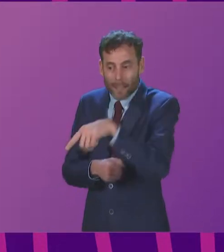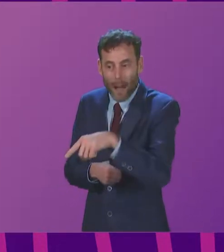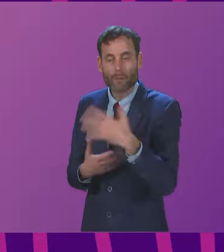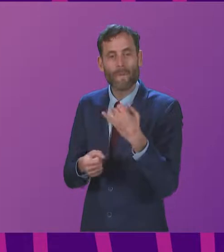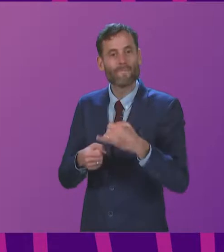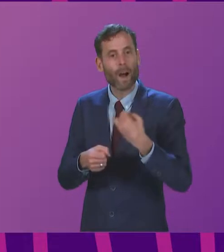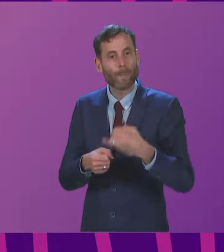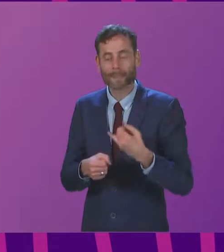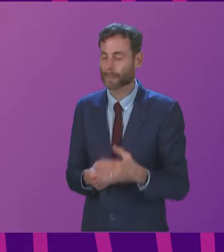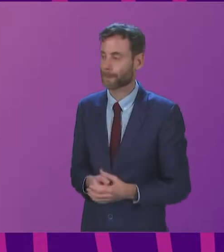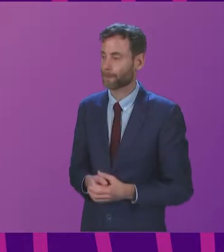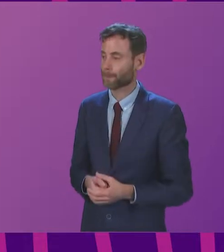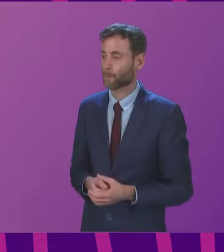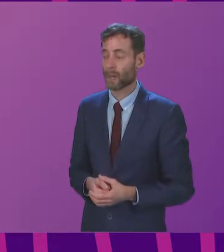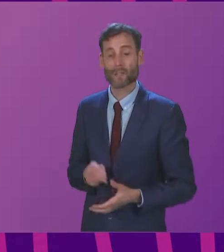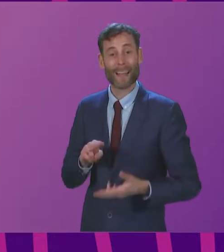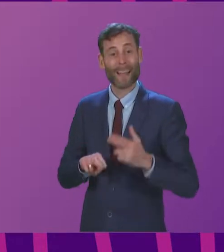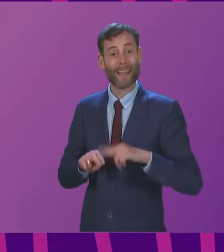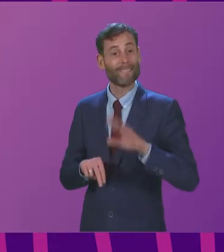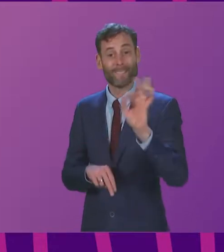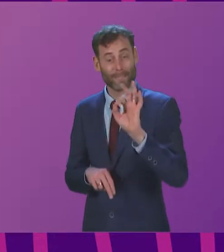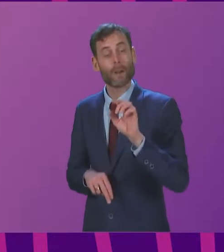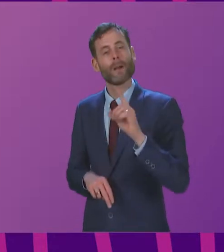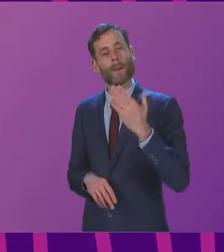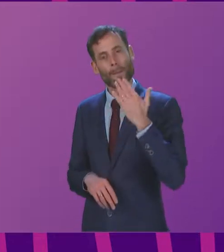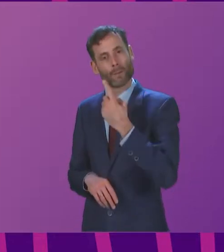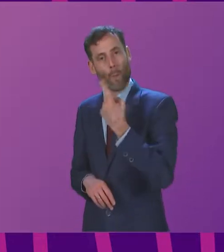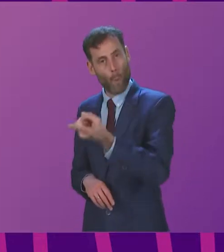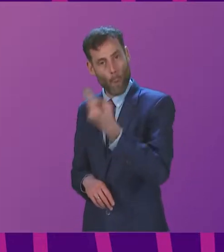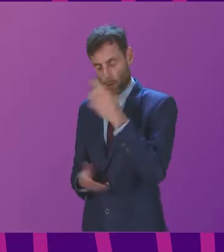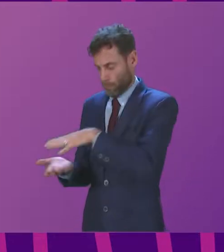now is the time to order some, and keep your supply topped up over the next few weeks.